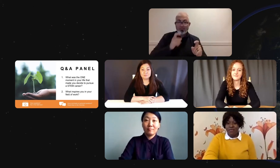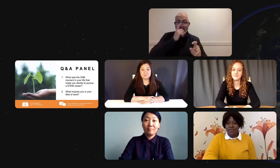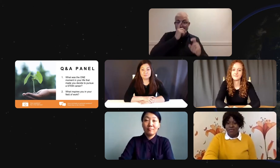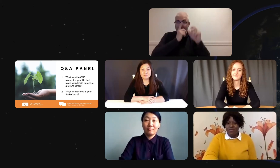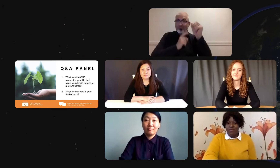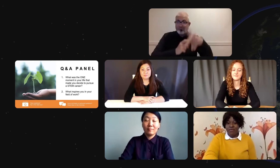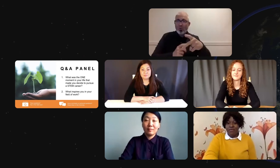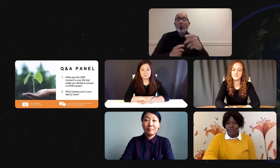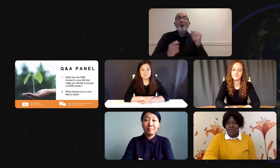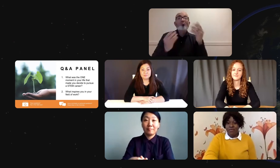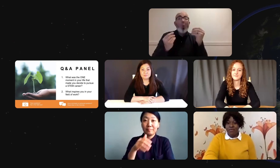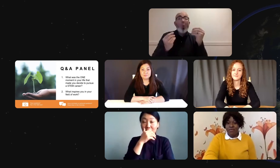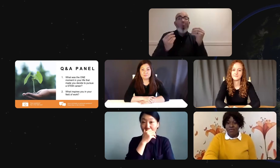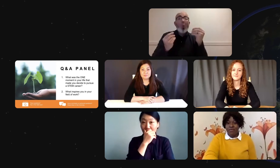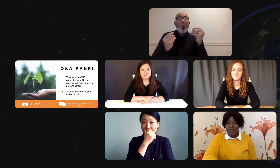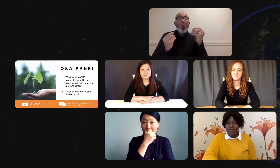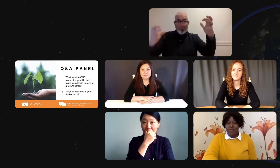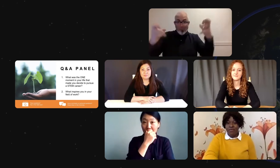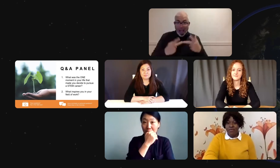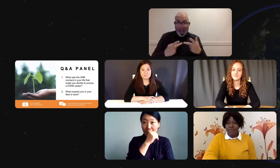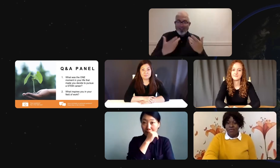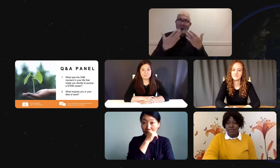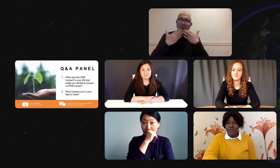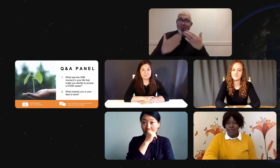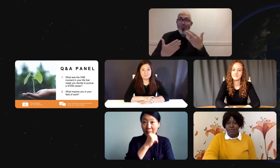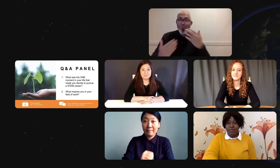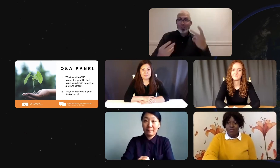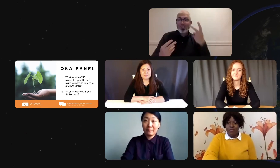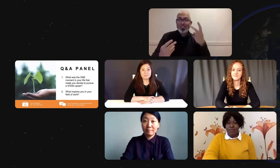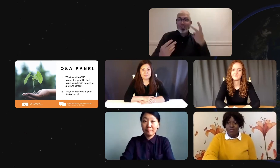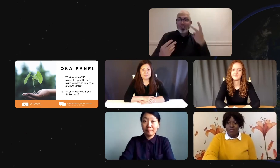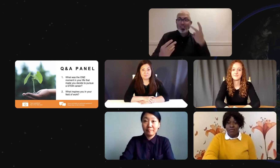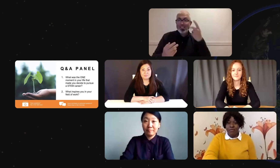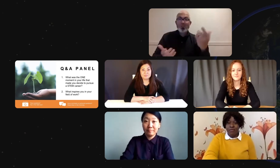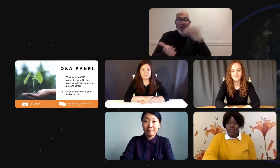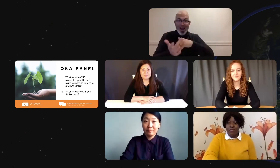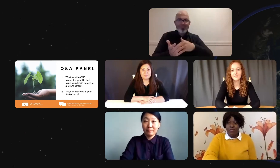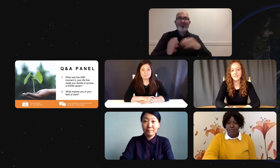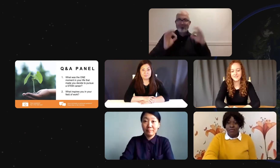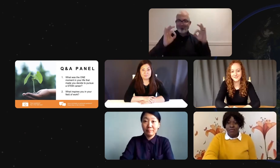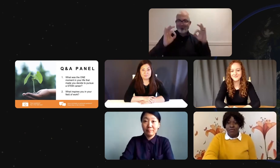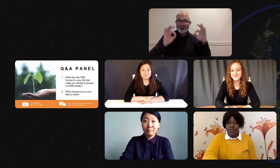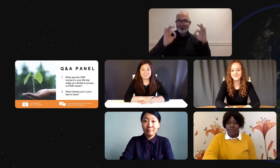I'll facilitate those questions to our group.